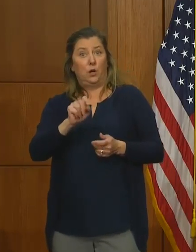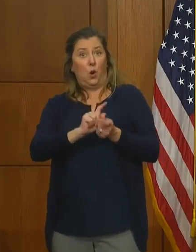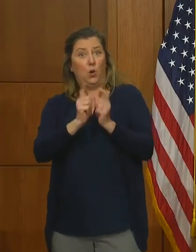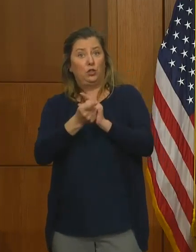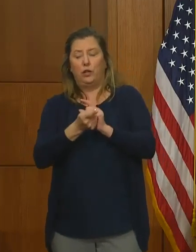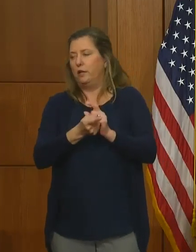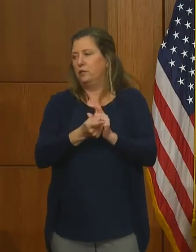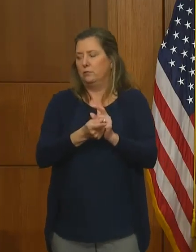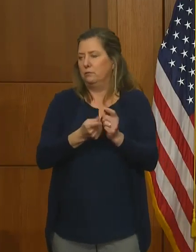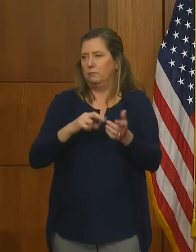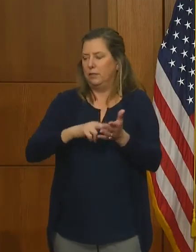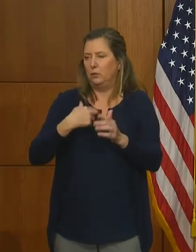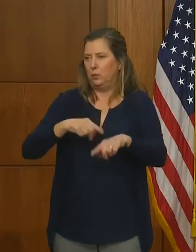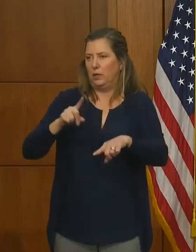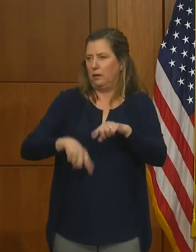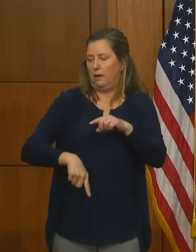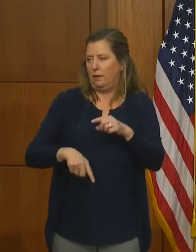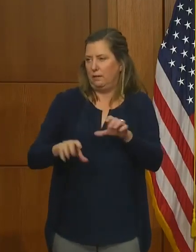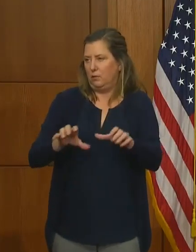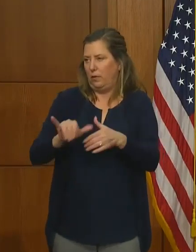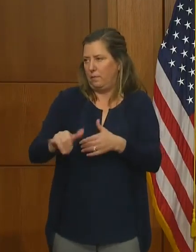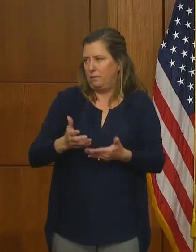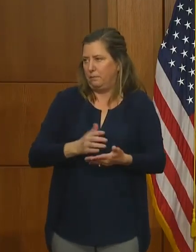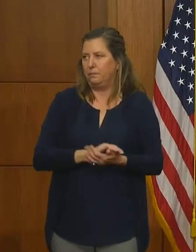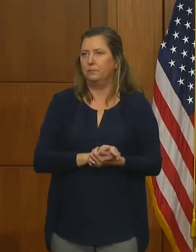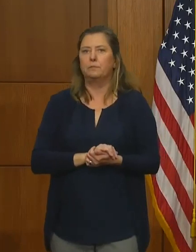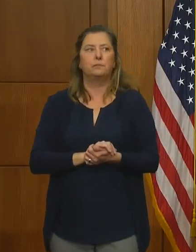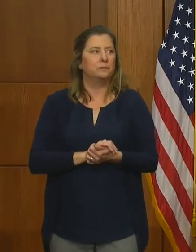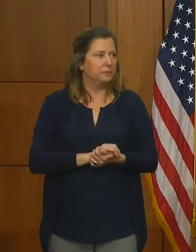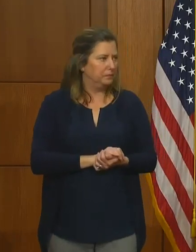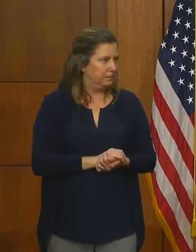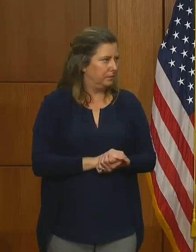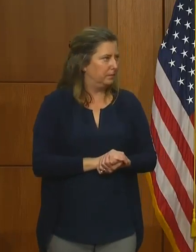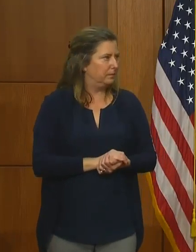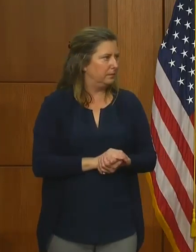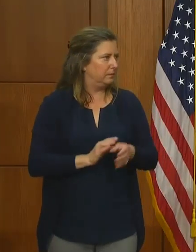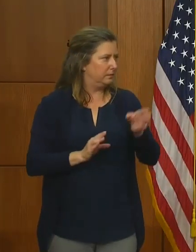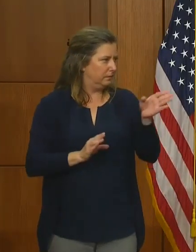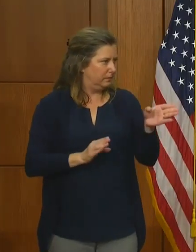SO UNLESS THE CODE CHANGES I